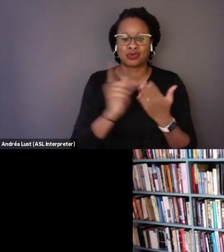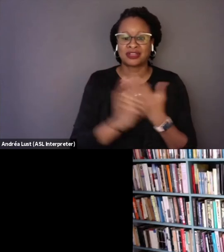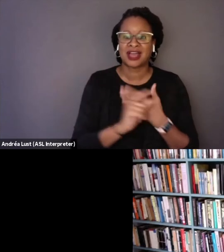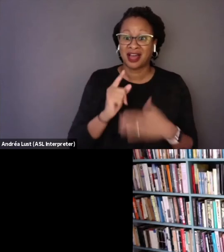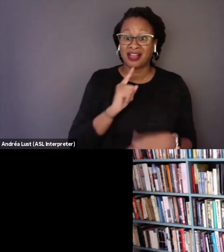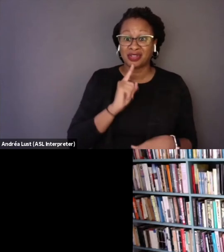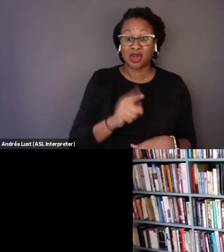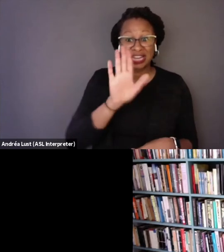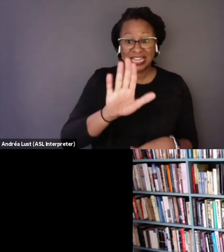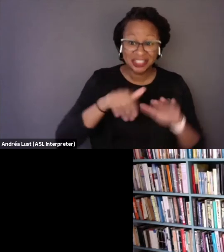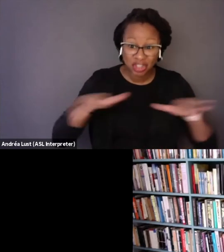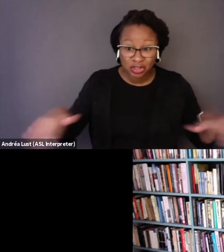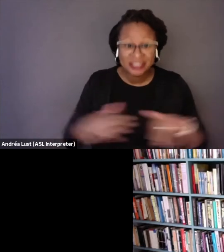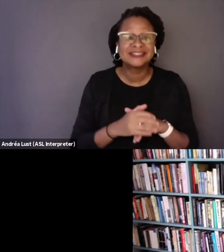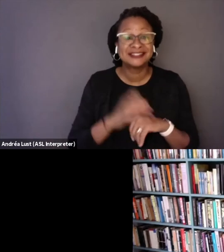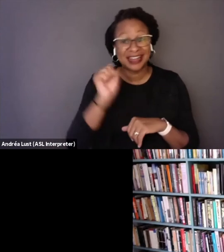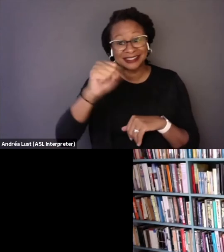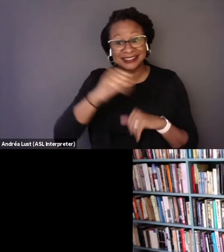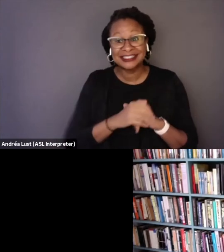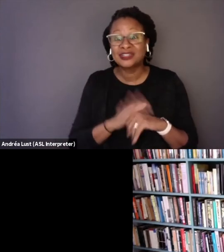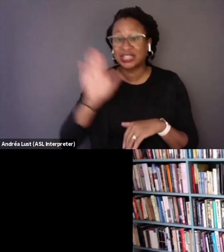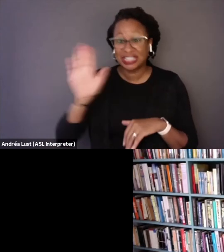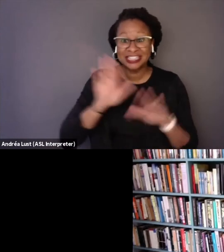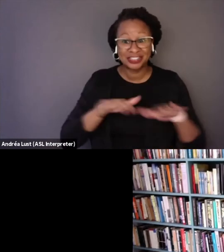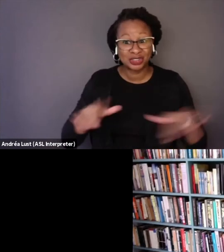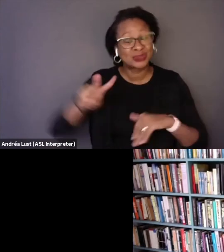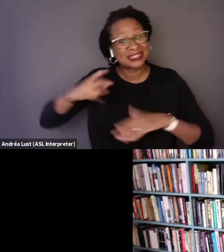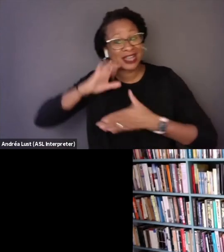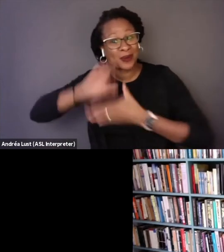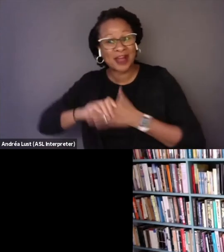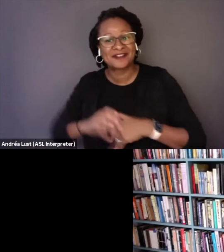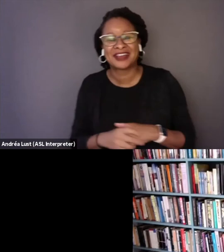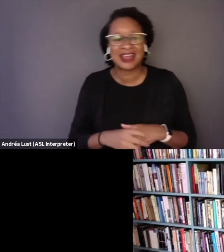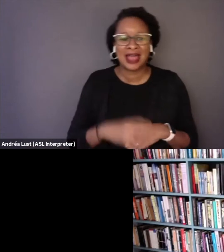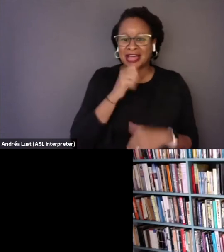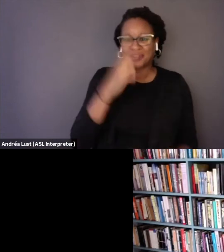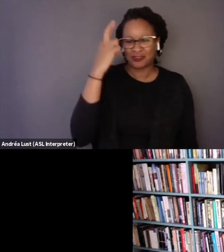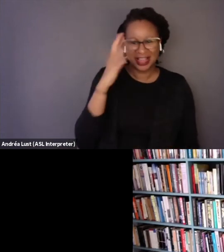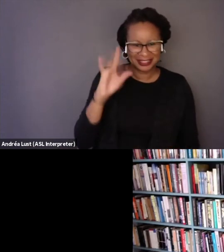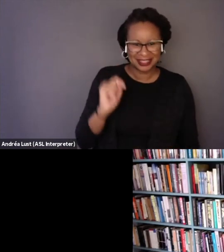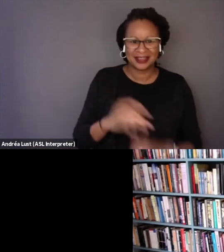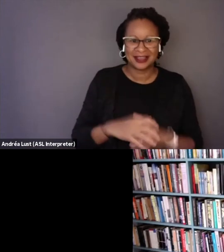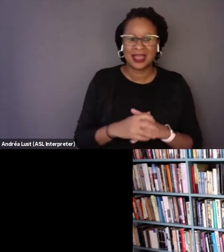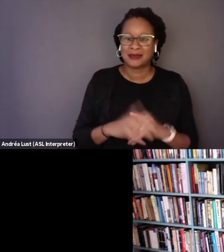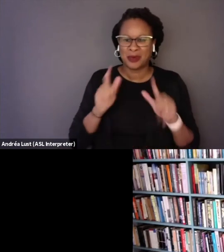Oh, those were his kids, thank you. (Liz chuckling) So I didn't even realize that when I was watching it, because it went by fast, but to me-